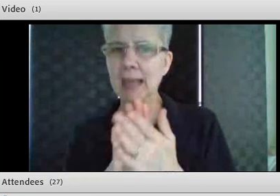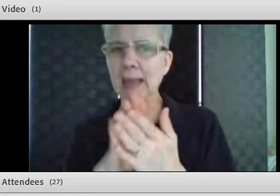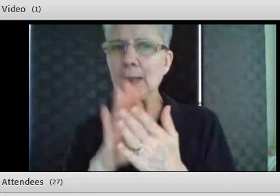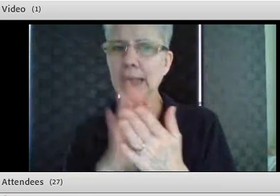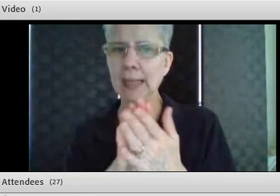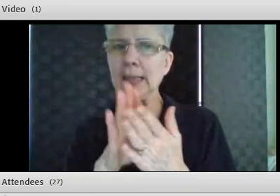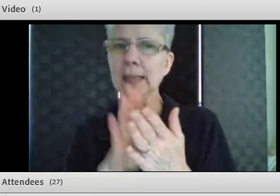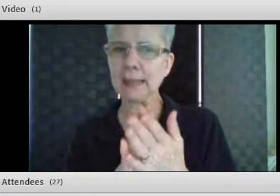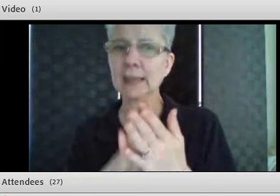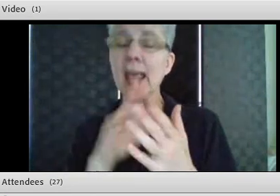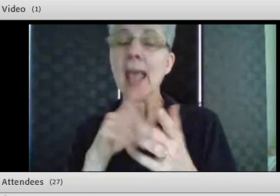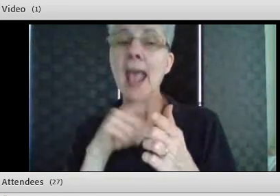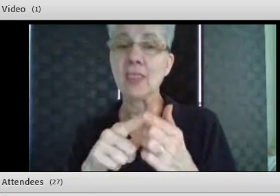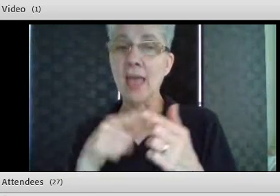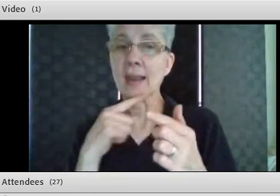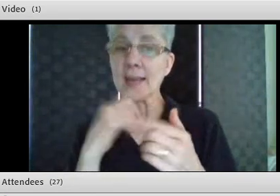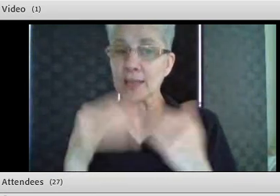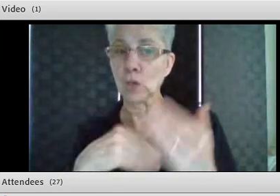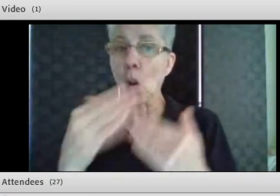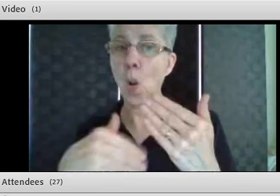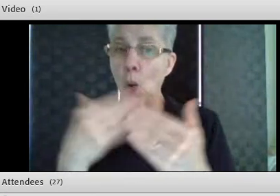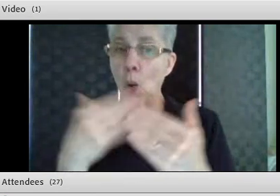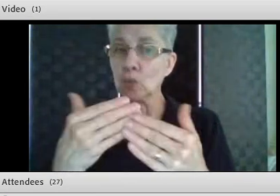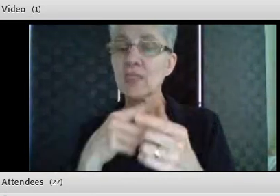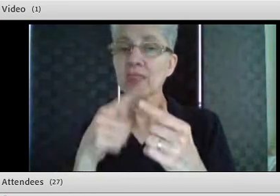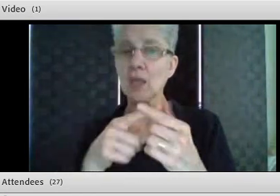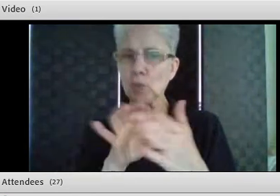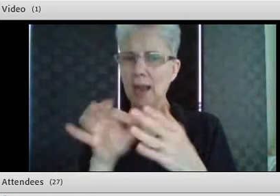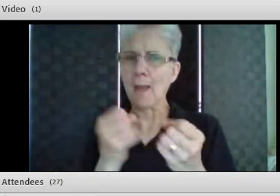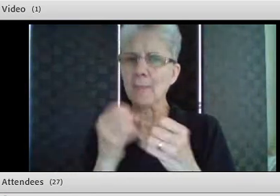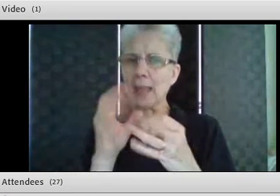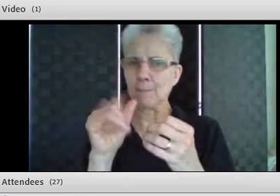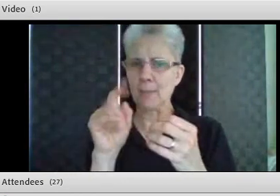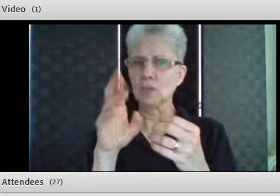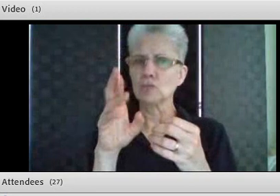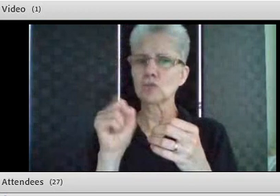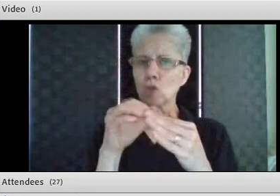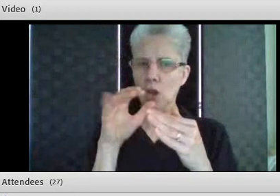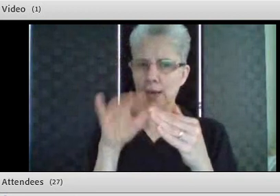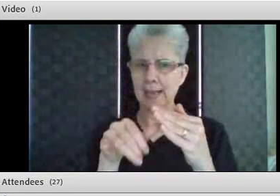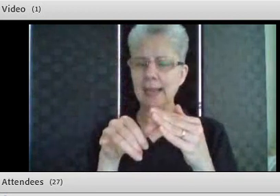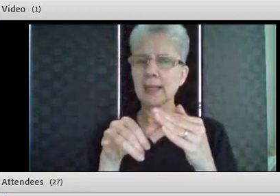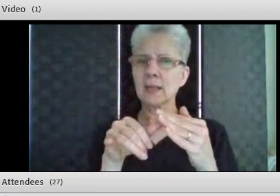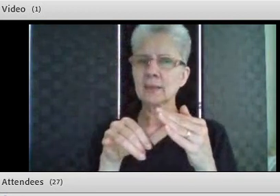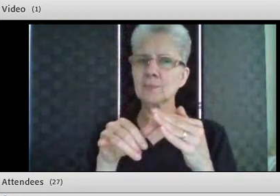And then listen to it, and you count the measures. You just kind of have the kids keep a steady beat,